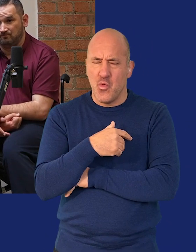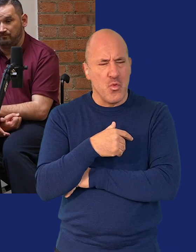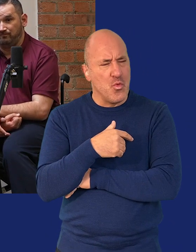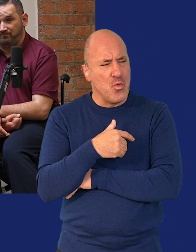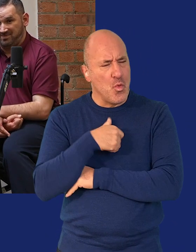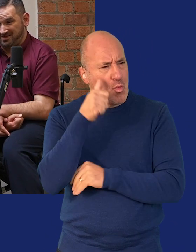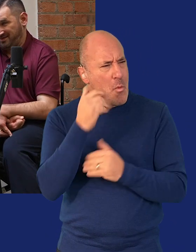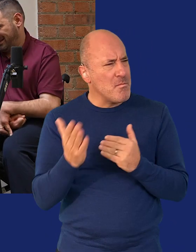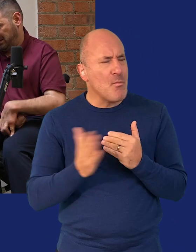share it